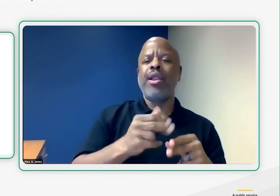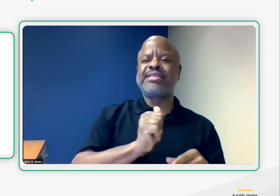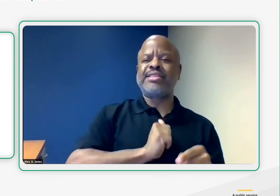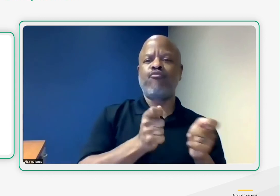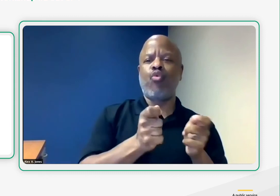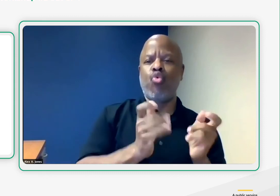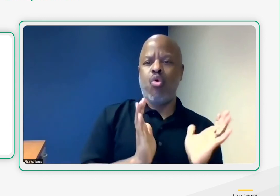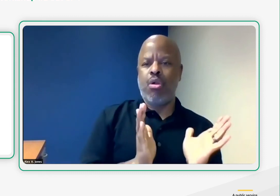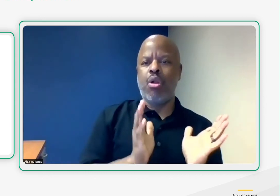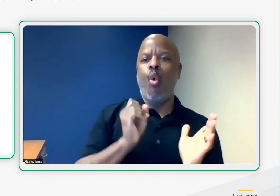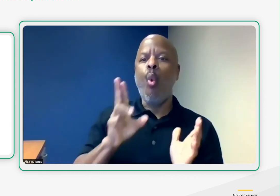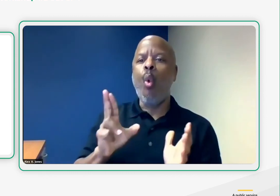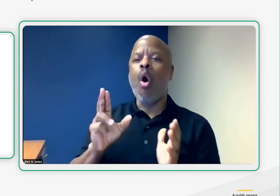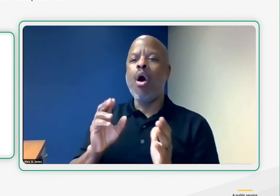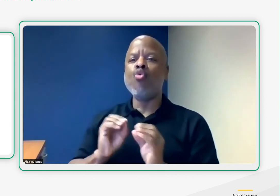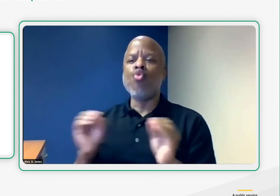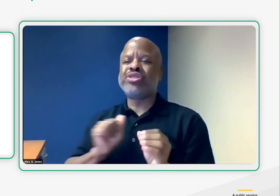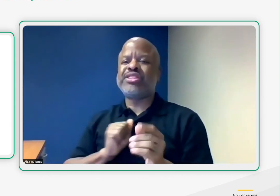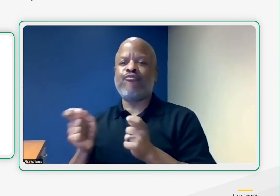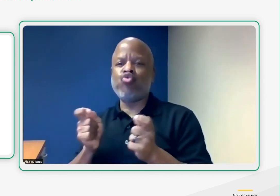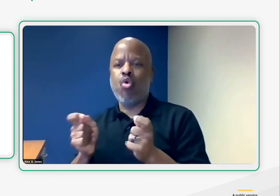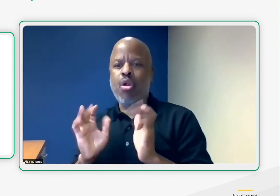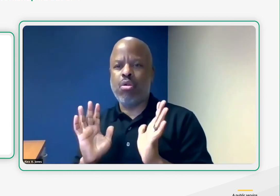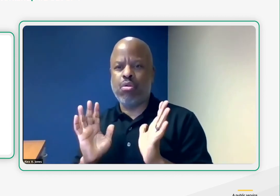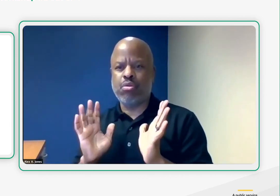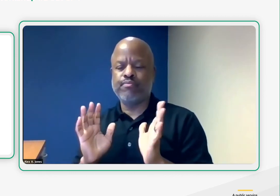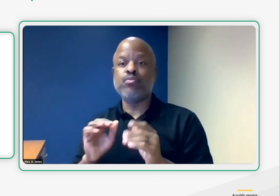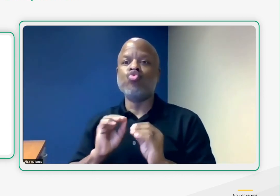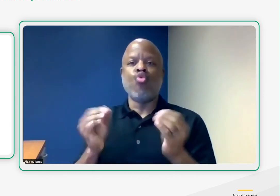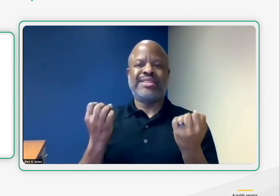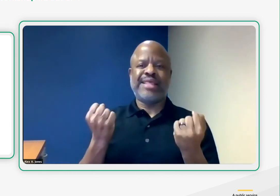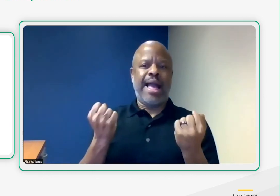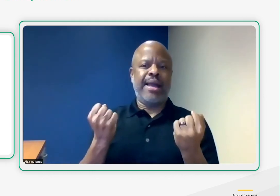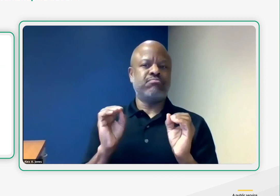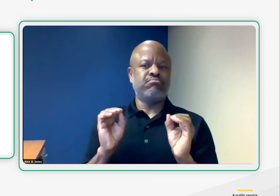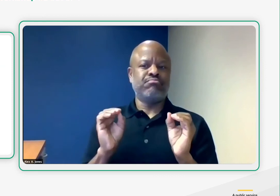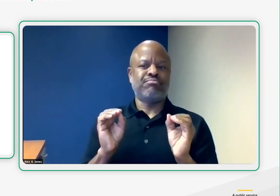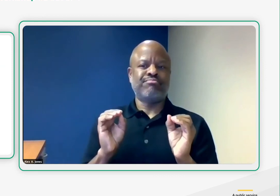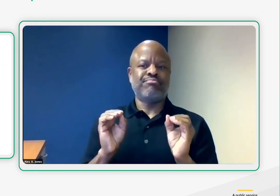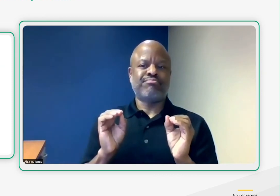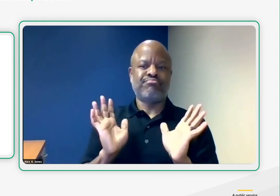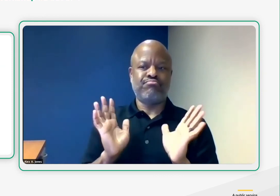I'm looking at the emphasis on self-control versus no self-control. But there's no official, established sign for it.